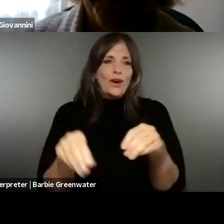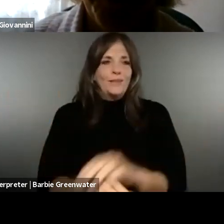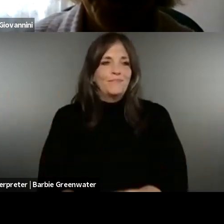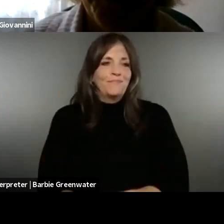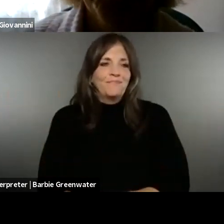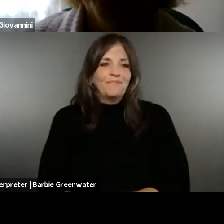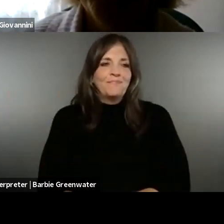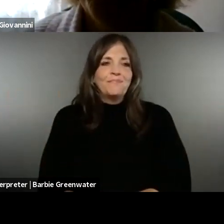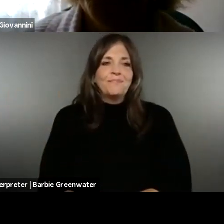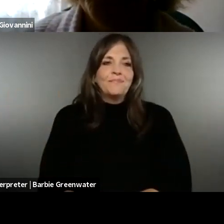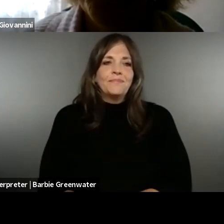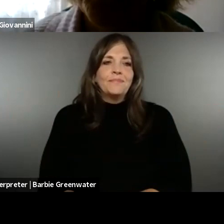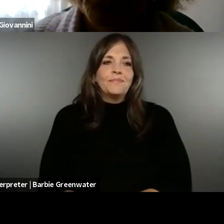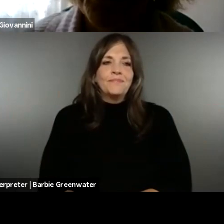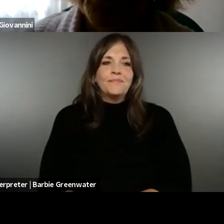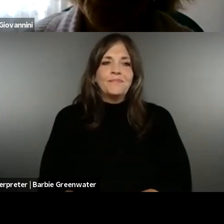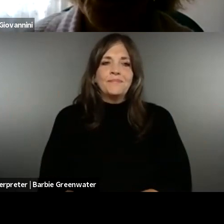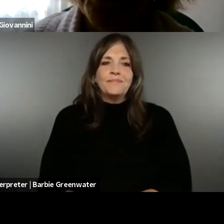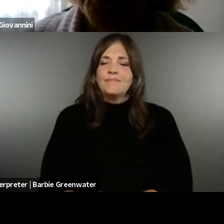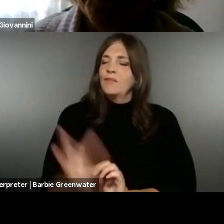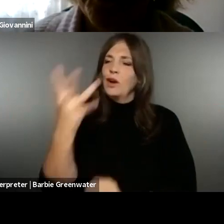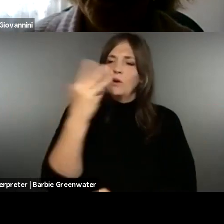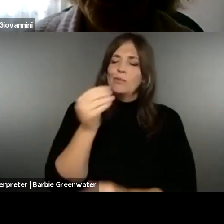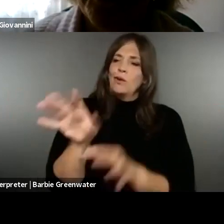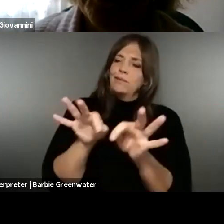. >> MODERATOR: That's beautifully